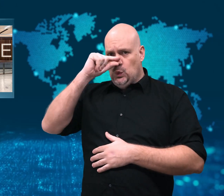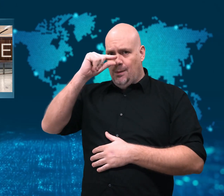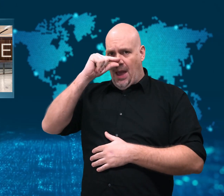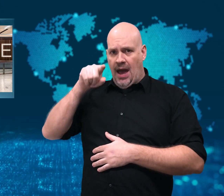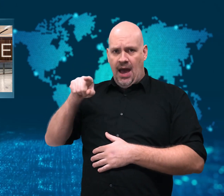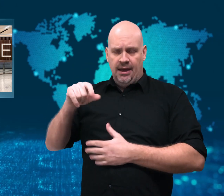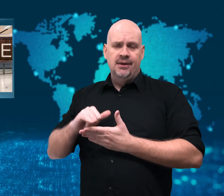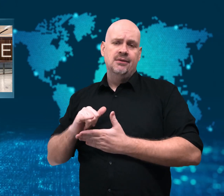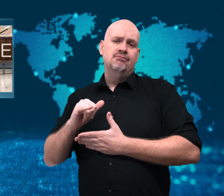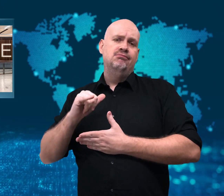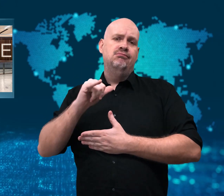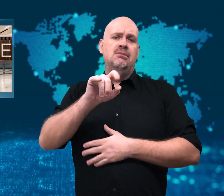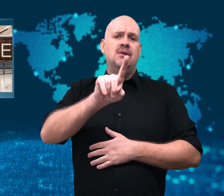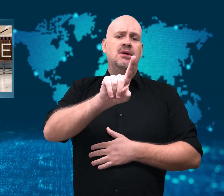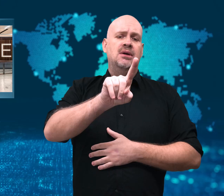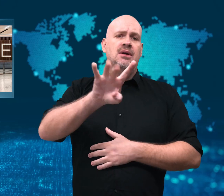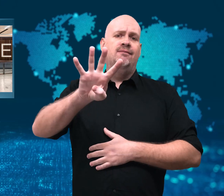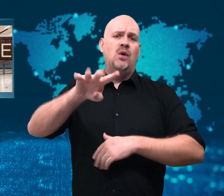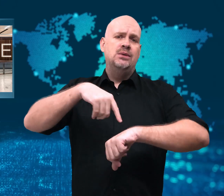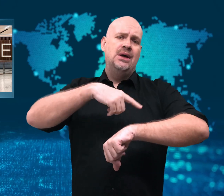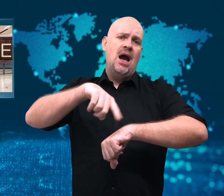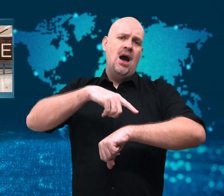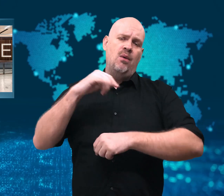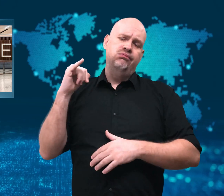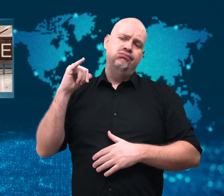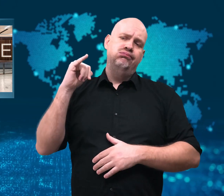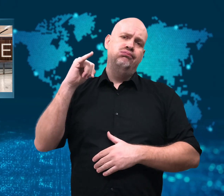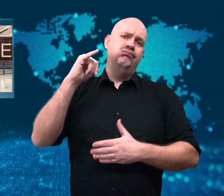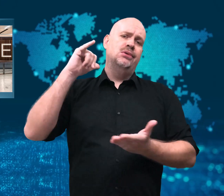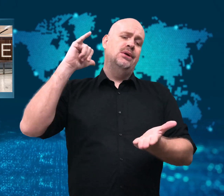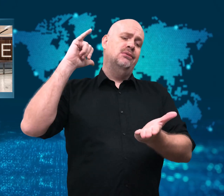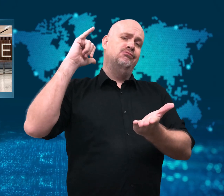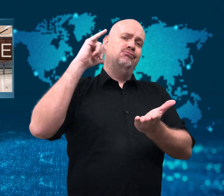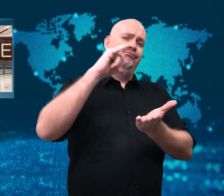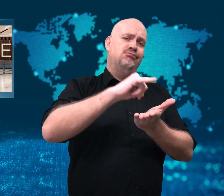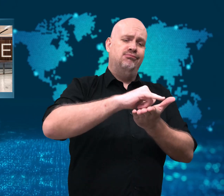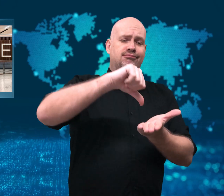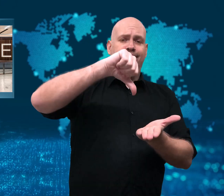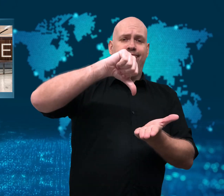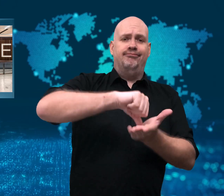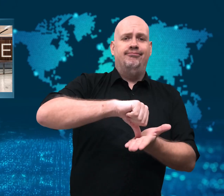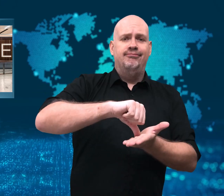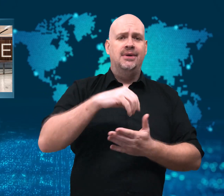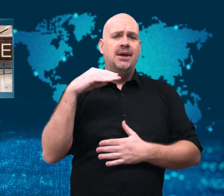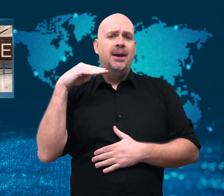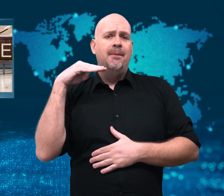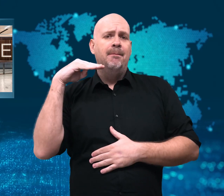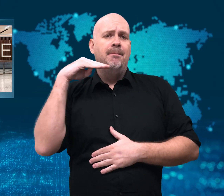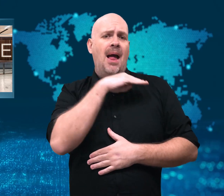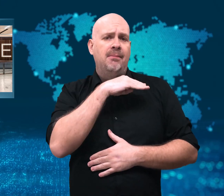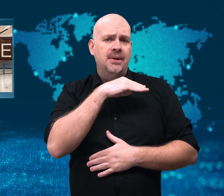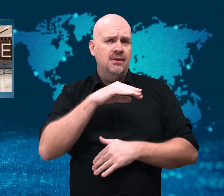for the Australian Open event starting on January 17th.